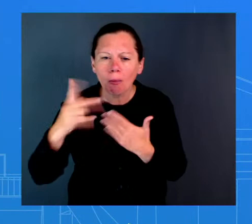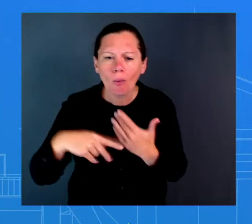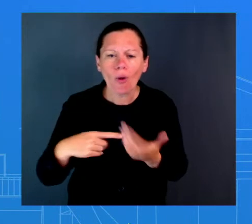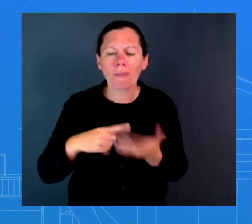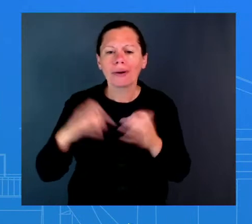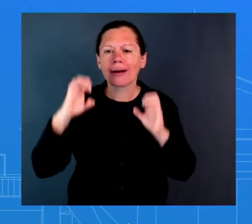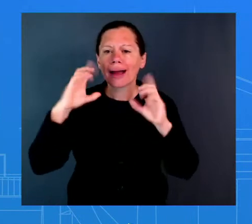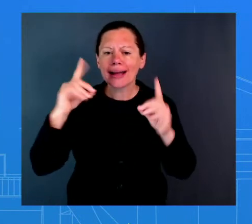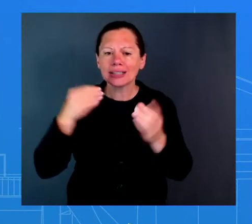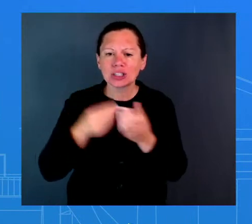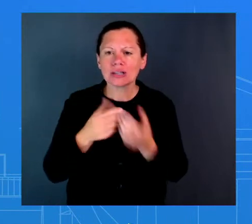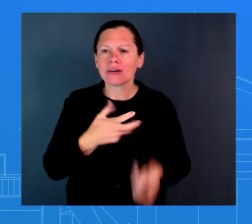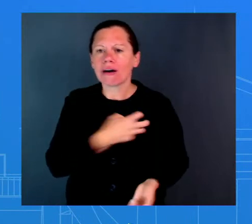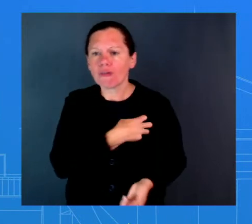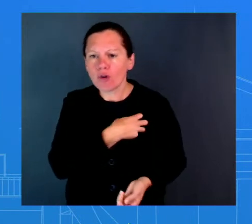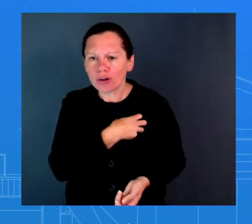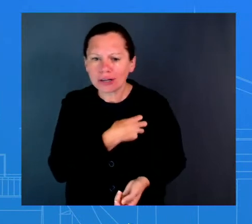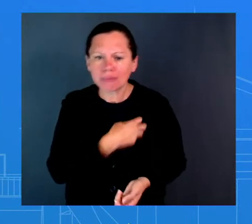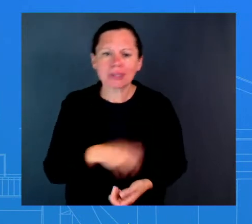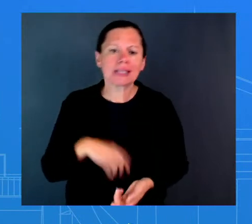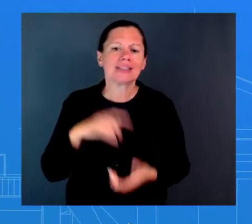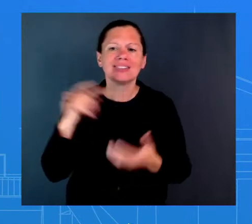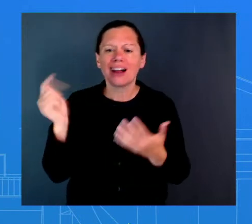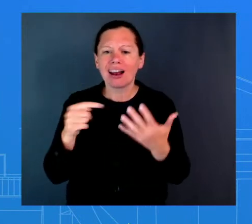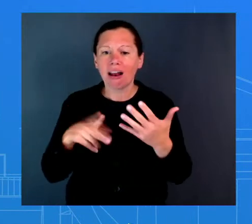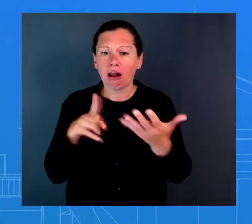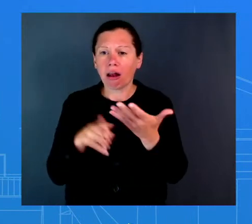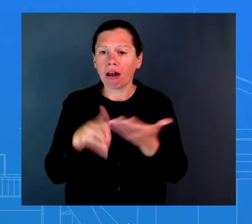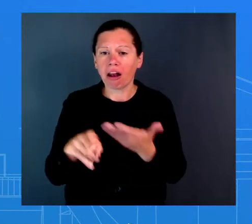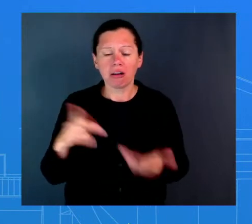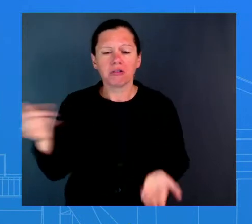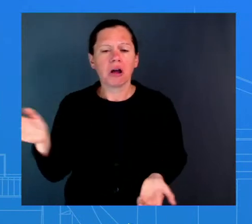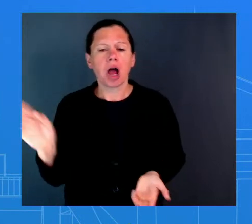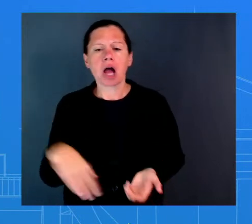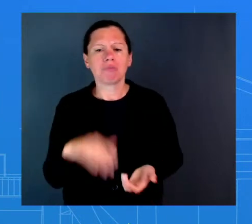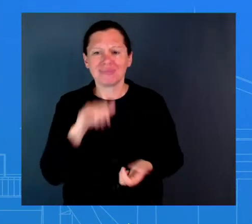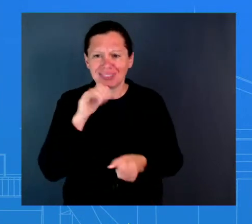And they're failing to deliver needed funding for communities recovering from disasters,